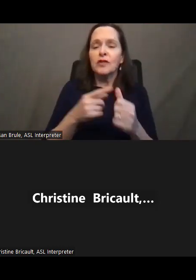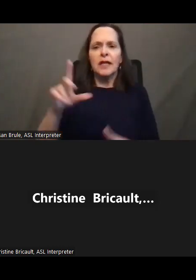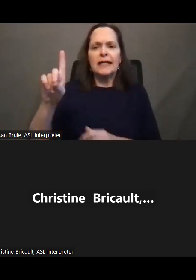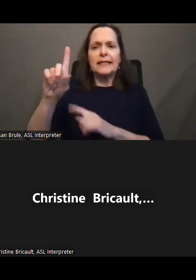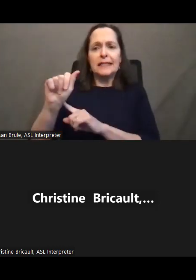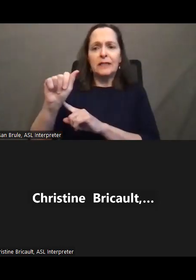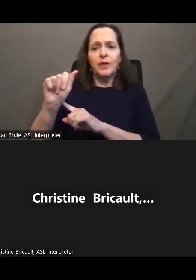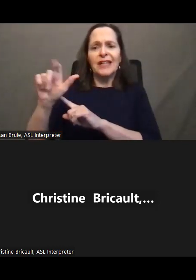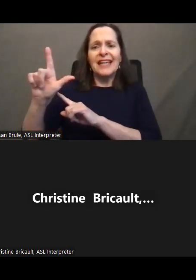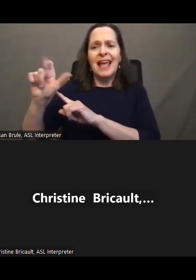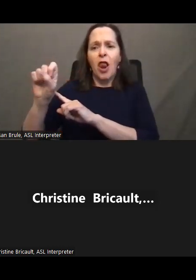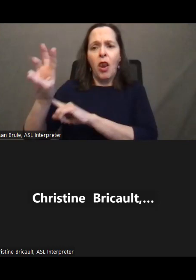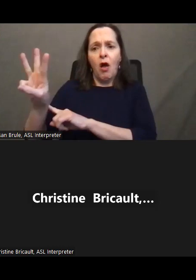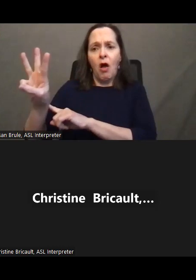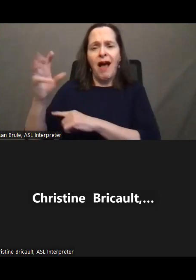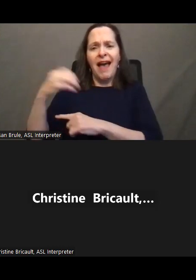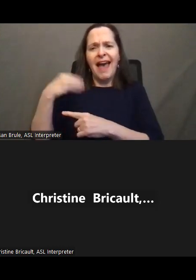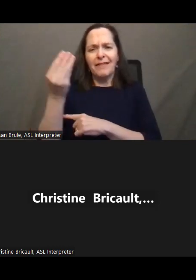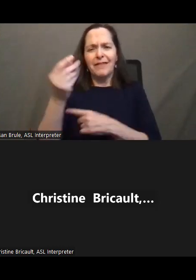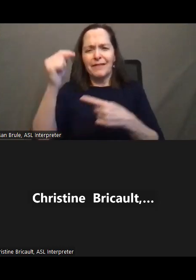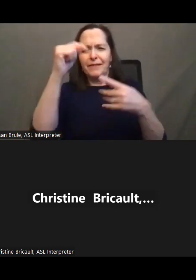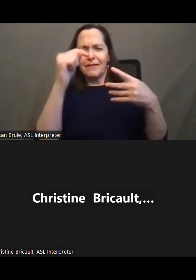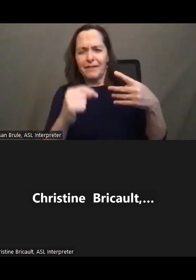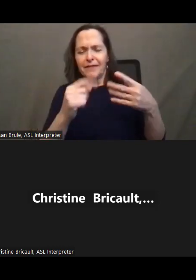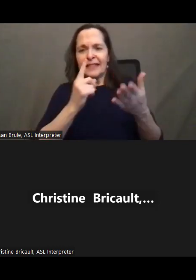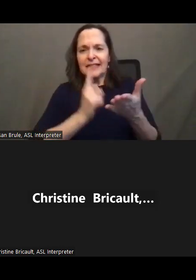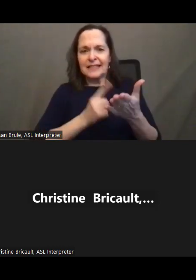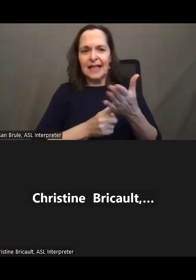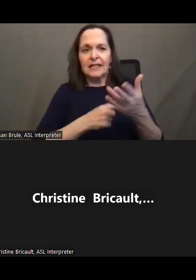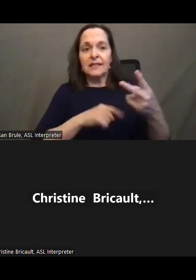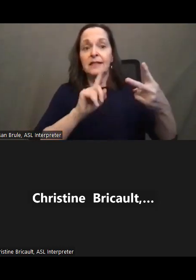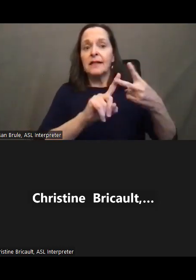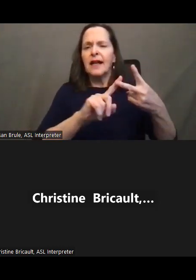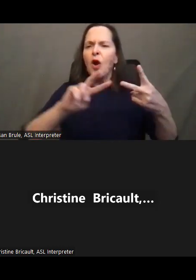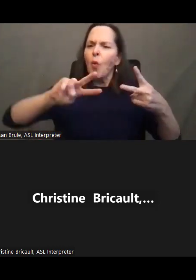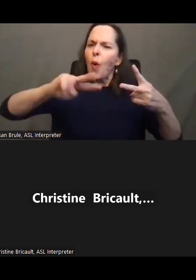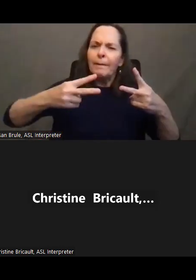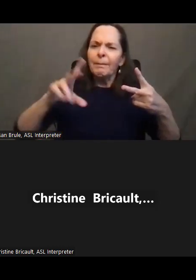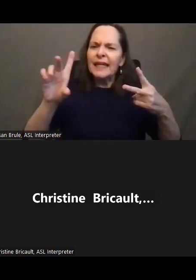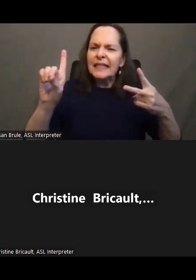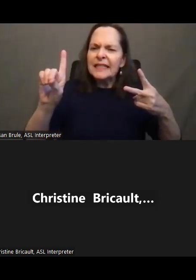We're going to talk about the definition of a disability under the Americans with Disabilities Act.